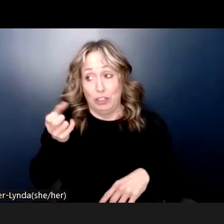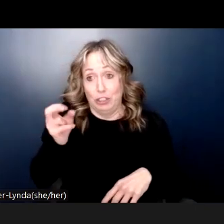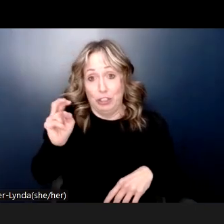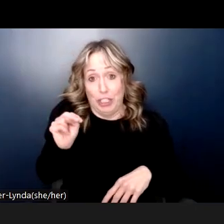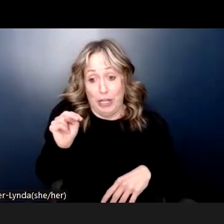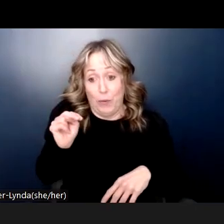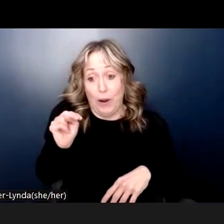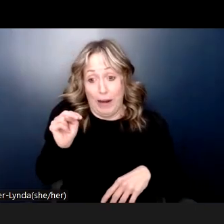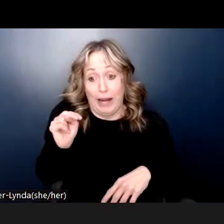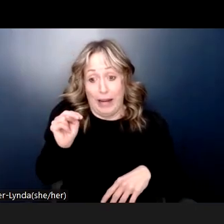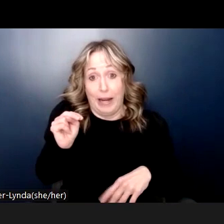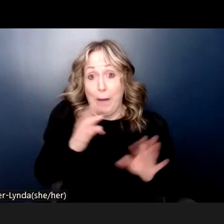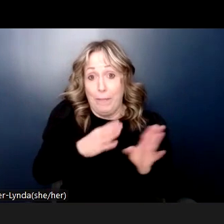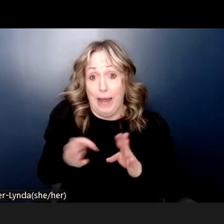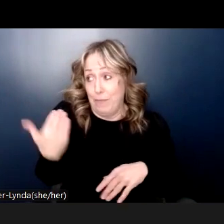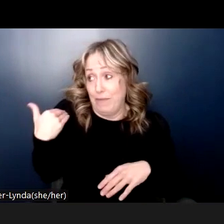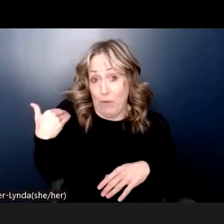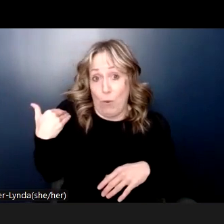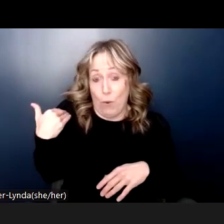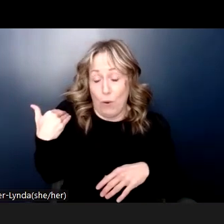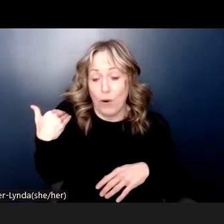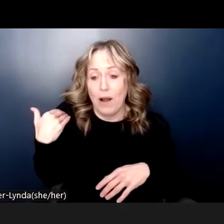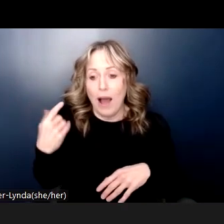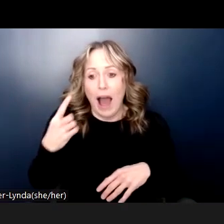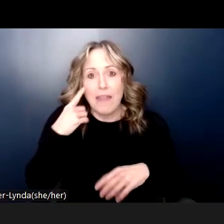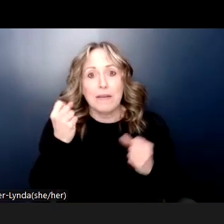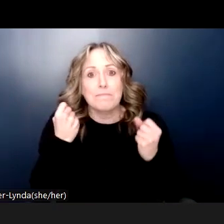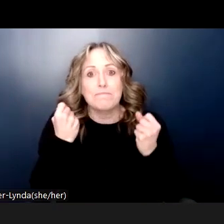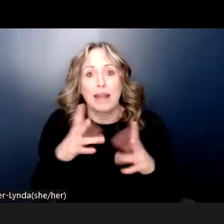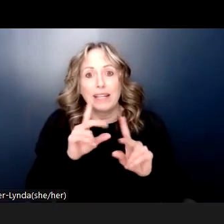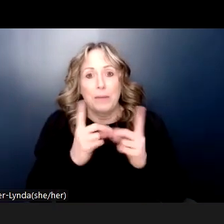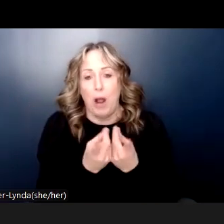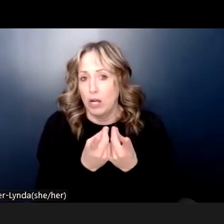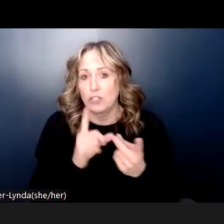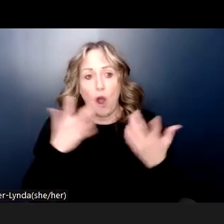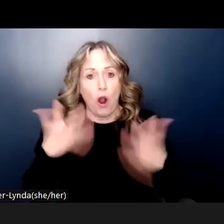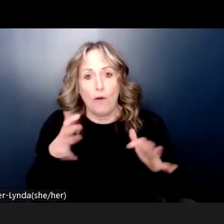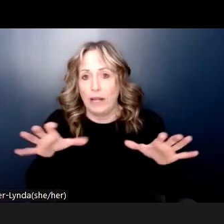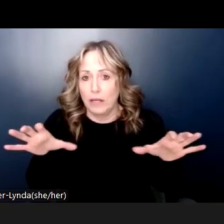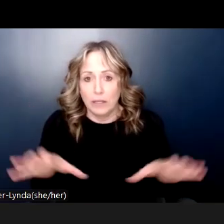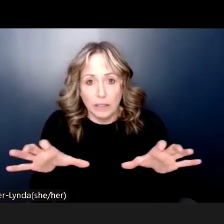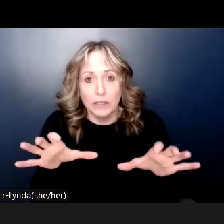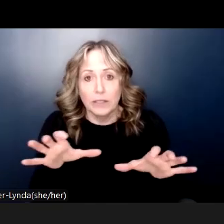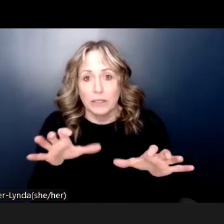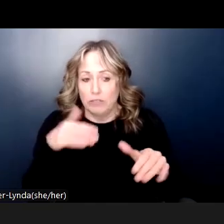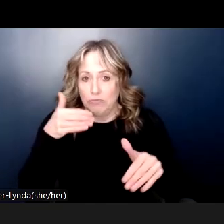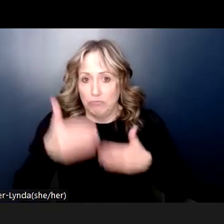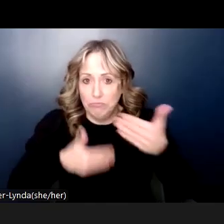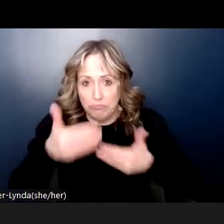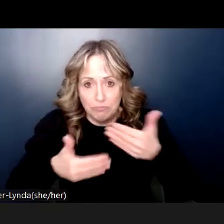you know, plan before, I think a lot of departments have taken excellent steps to be in great shape for when we do,